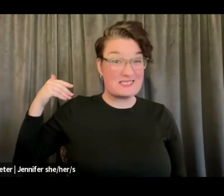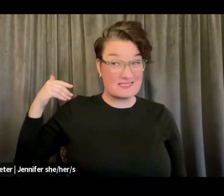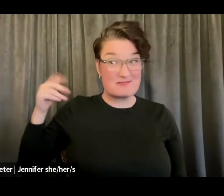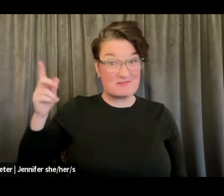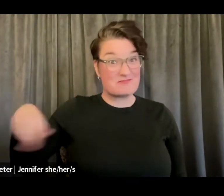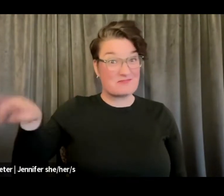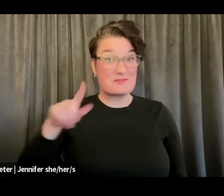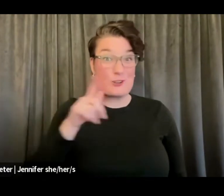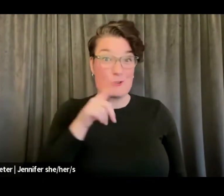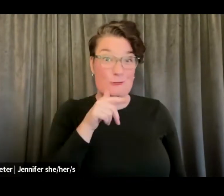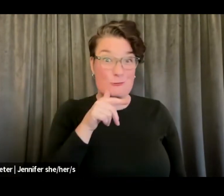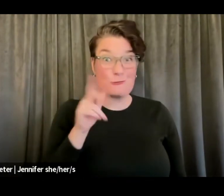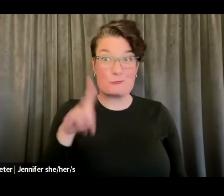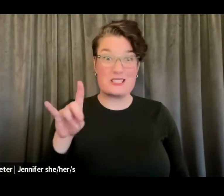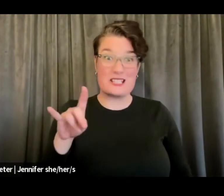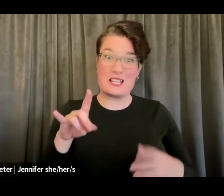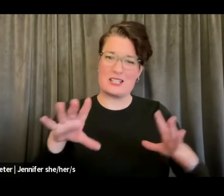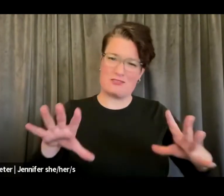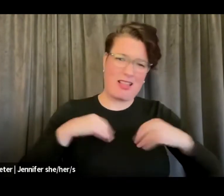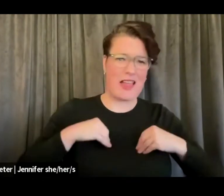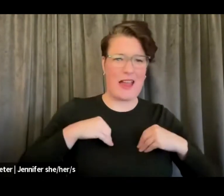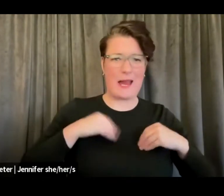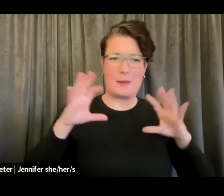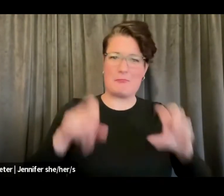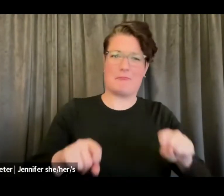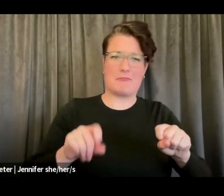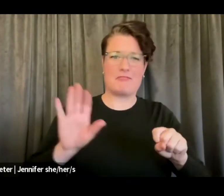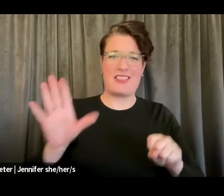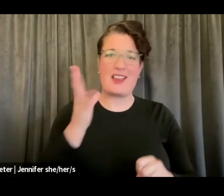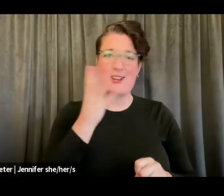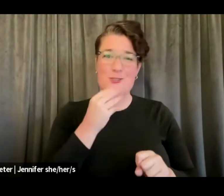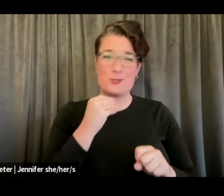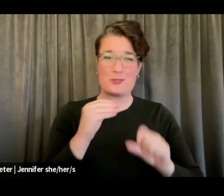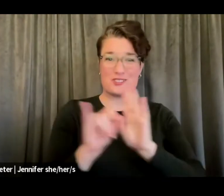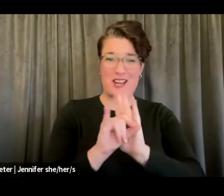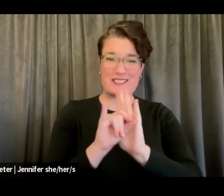You know, claimed their, their Jewish identity side by side their